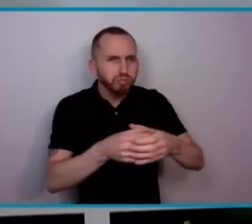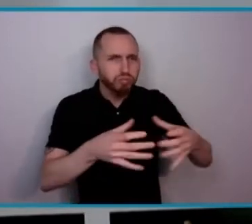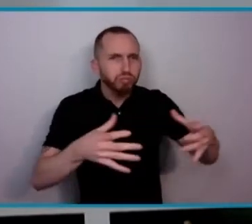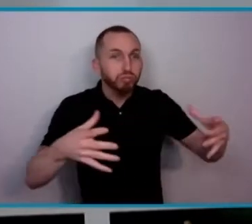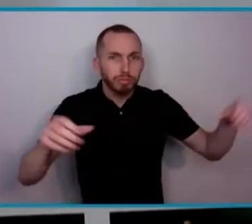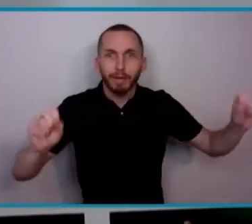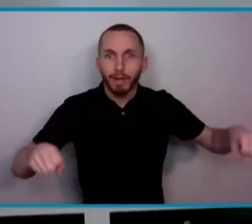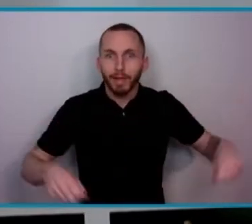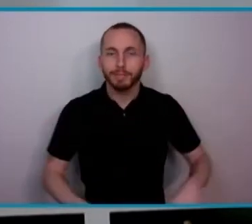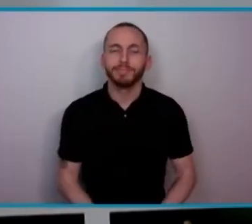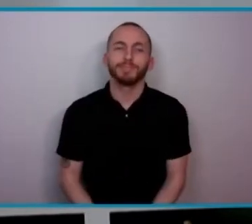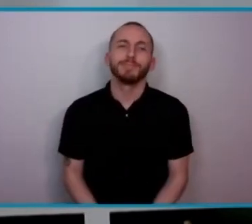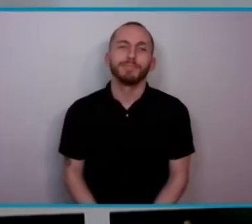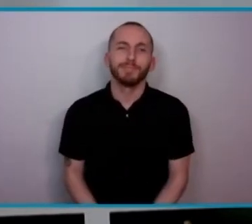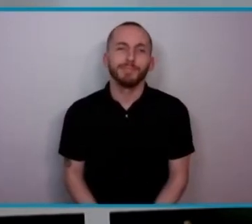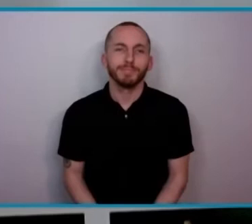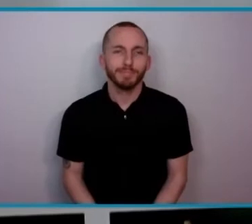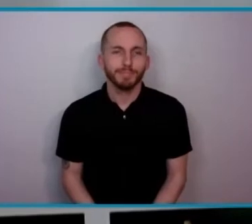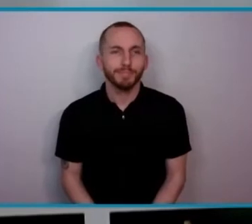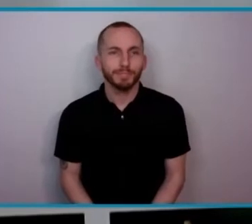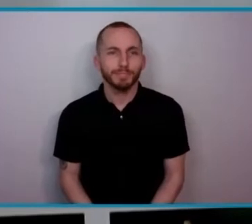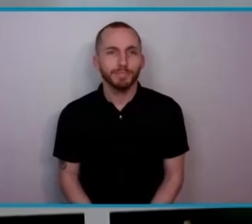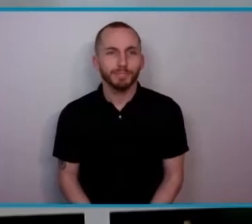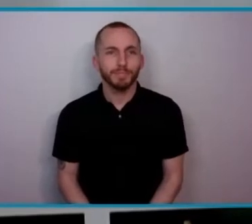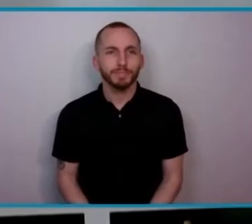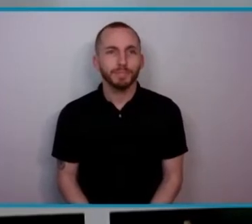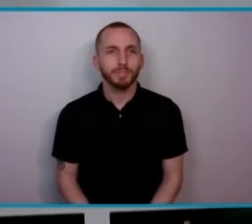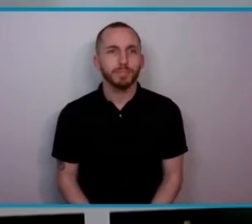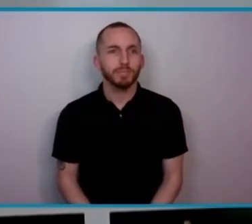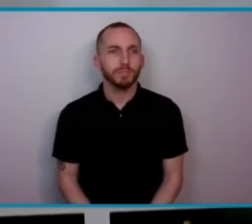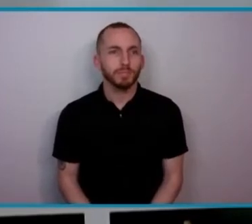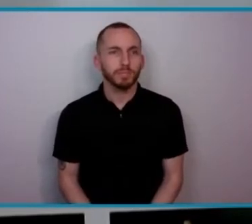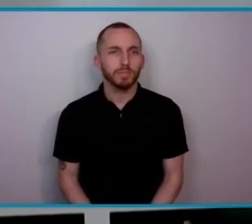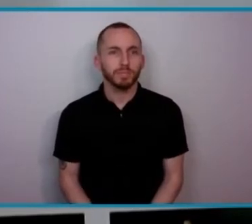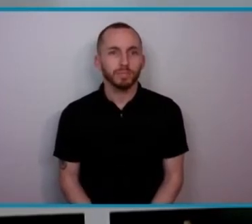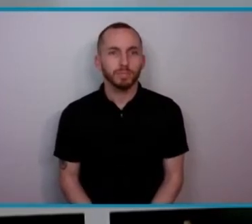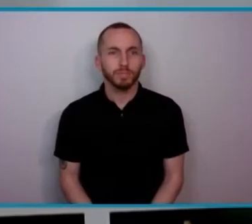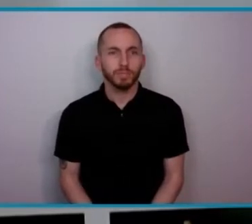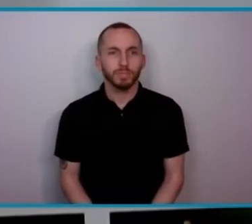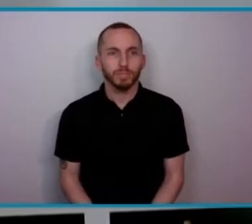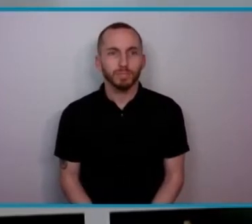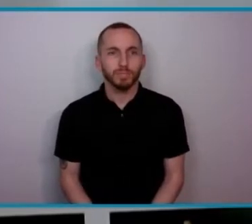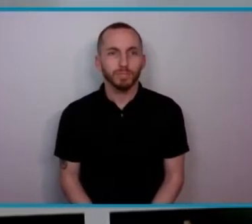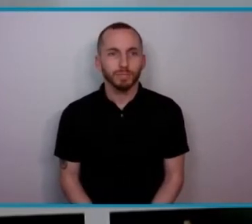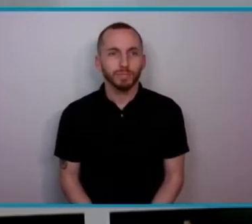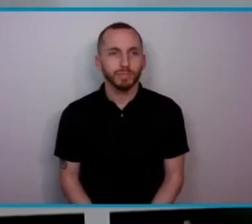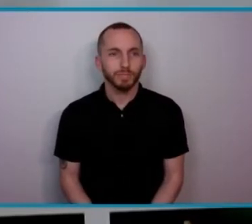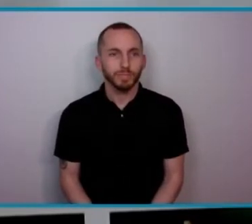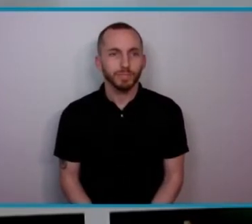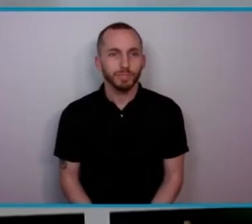So that hopefully, and referring back to Anjan’s remark about aspirational, you know